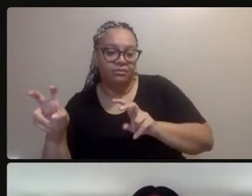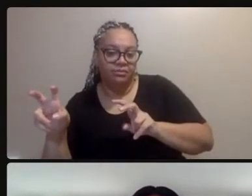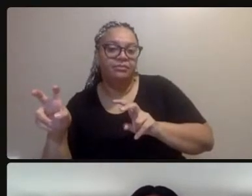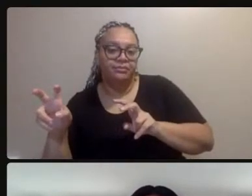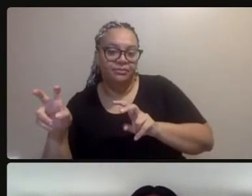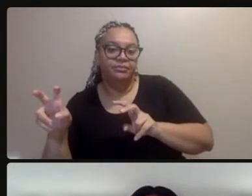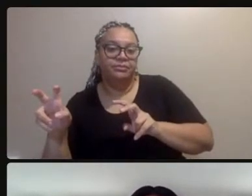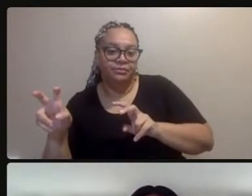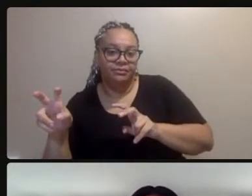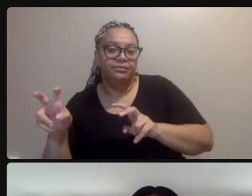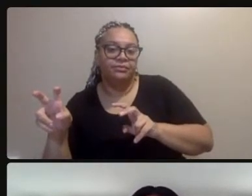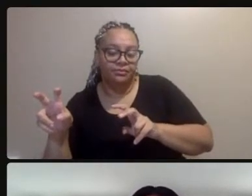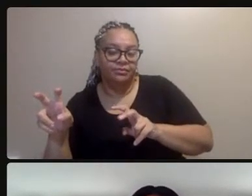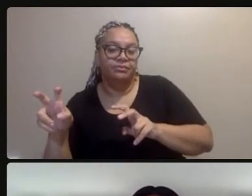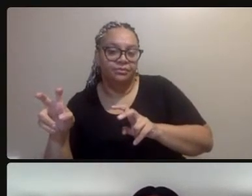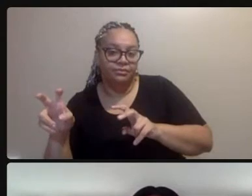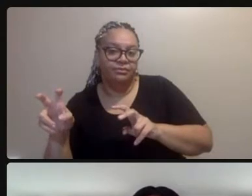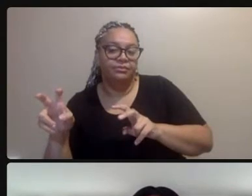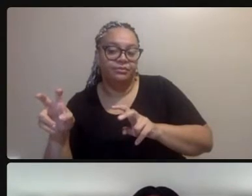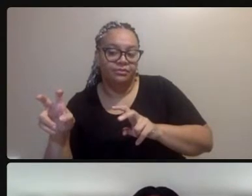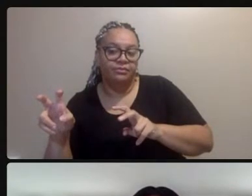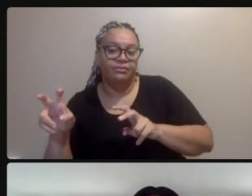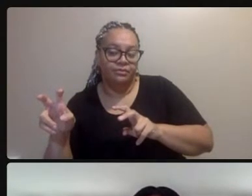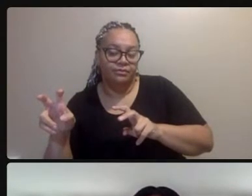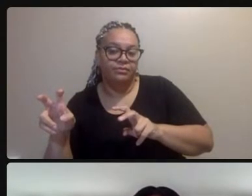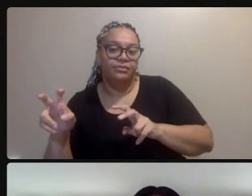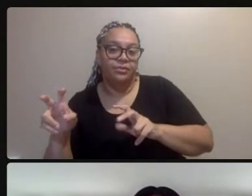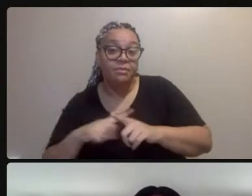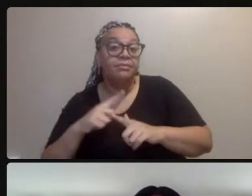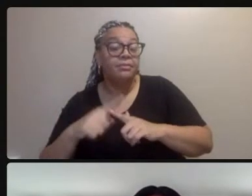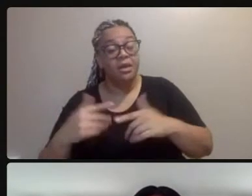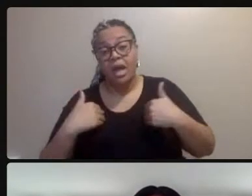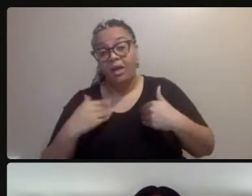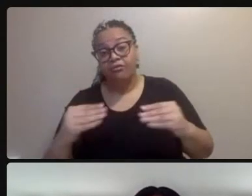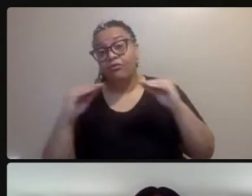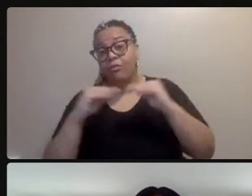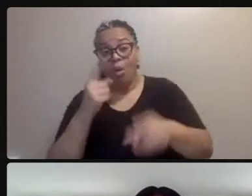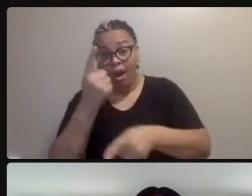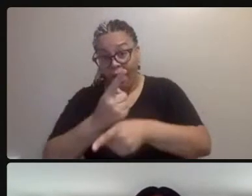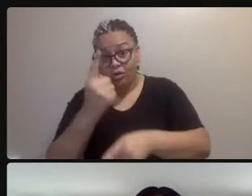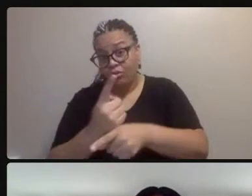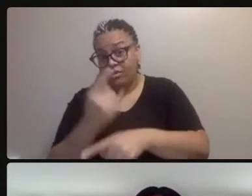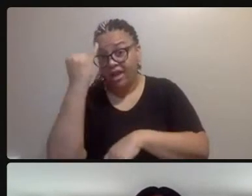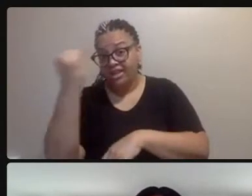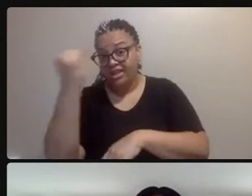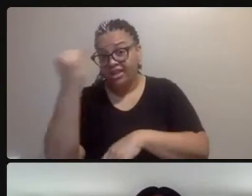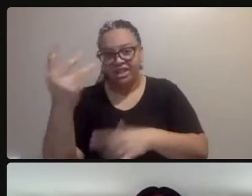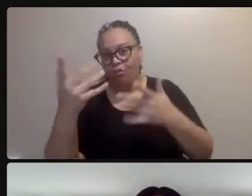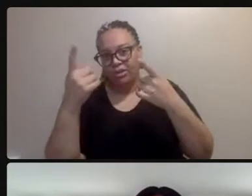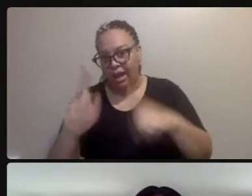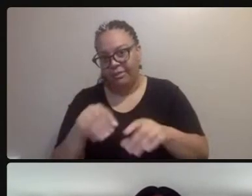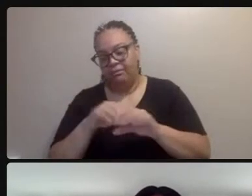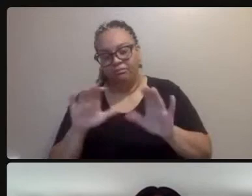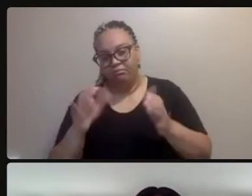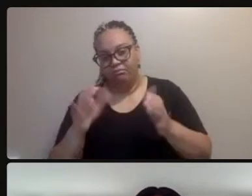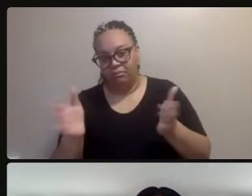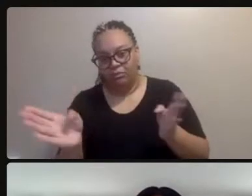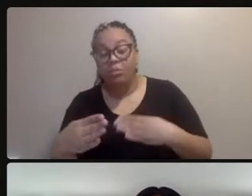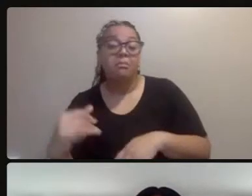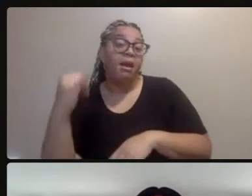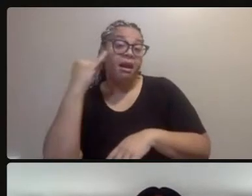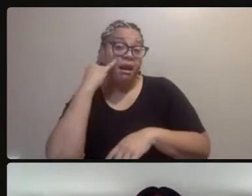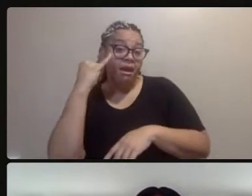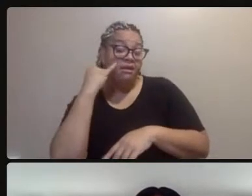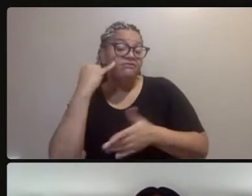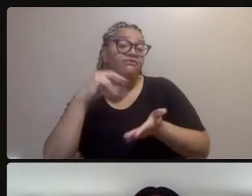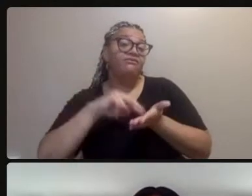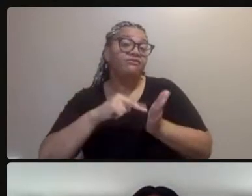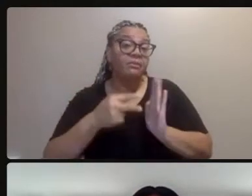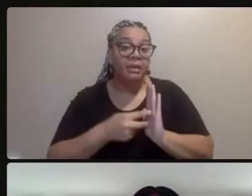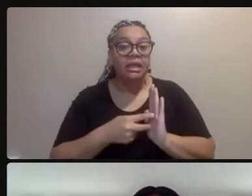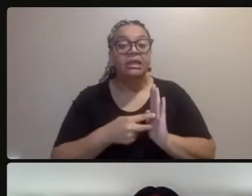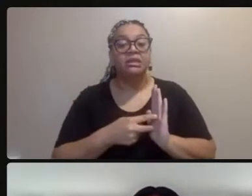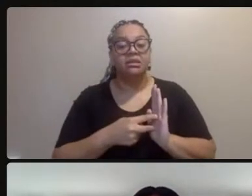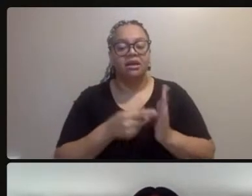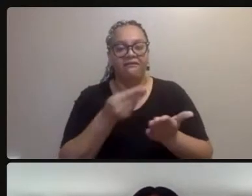SCORES BUT ON OTHER ISSUES THEN